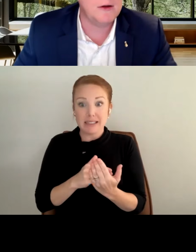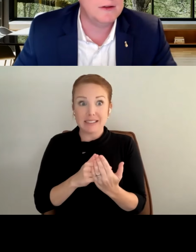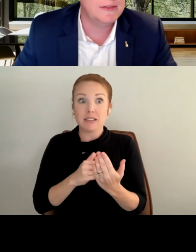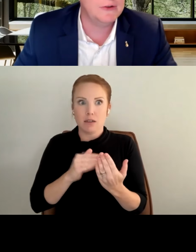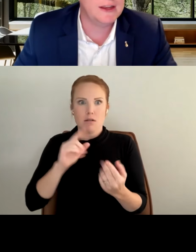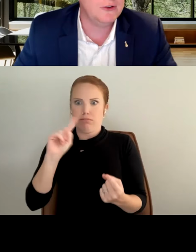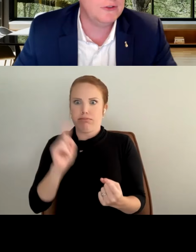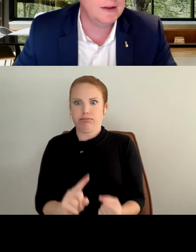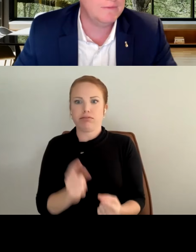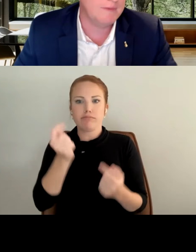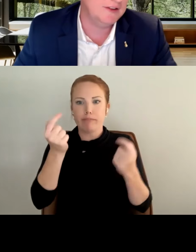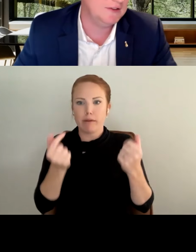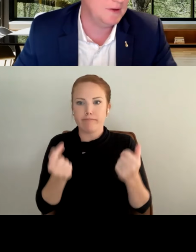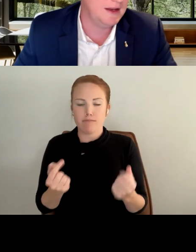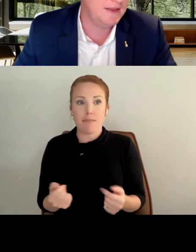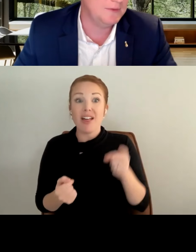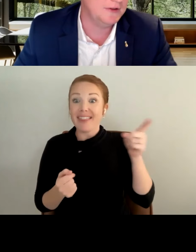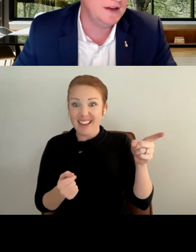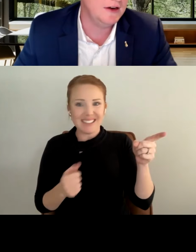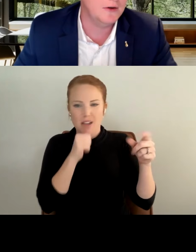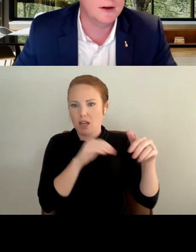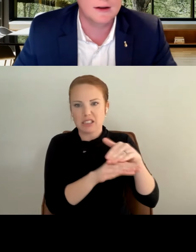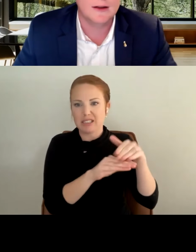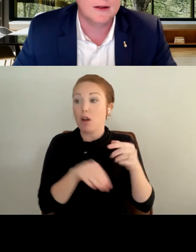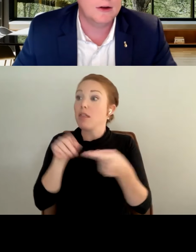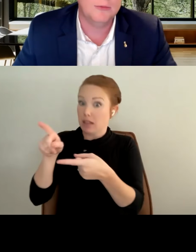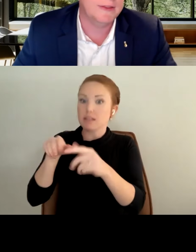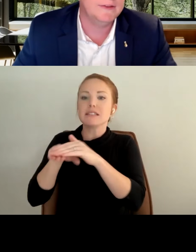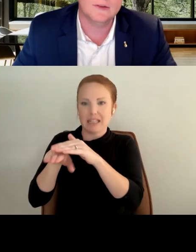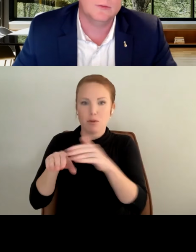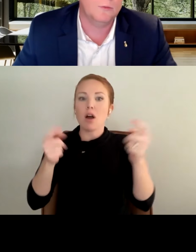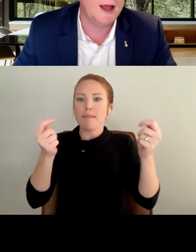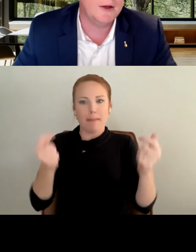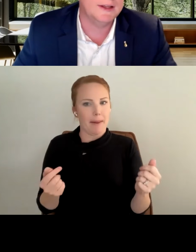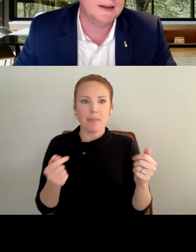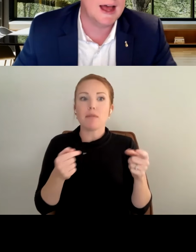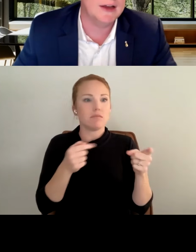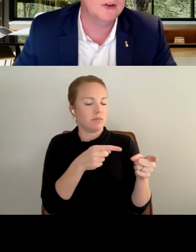"oh, wow, there's interesting accessibility things built in here" or "oh, boy, this is wildly not